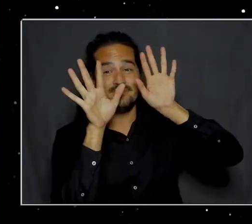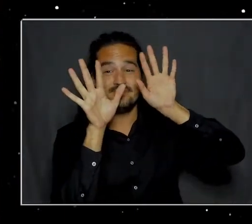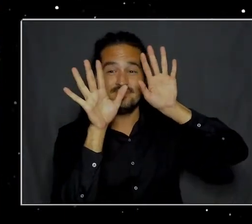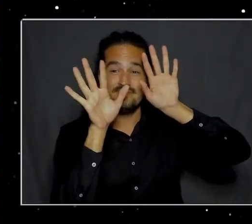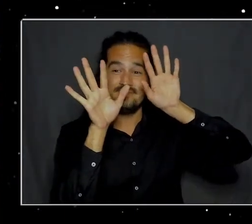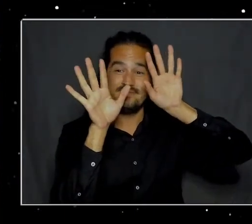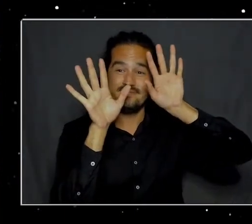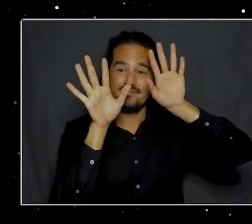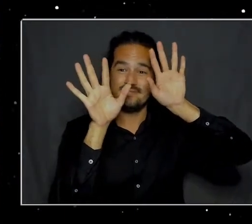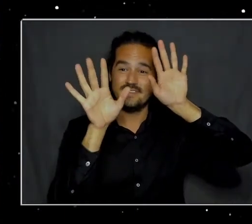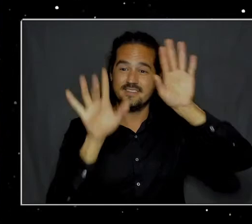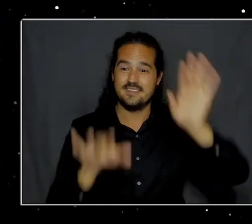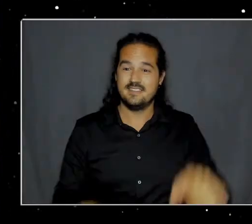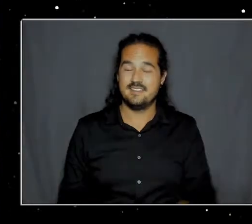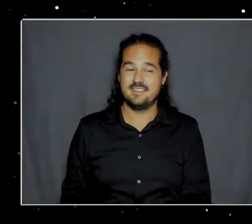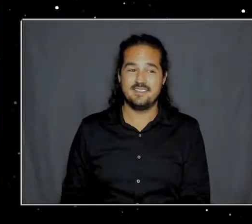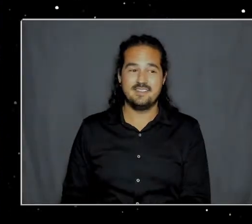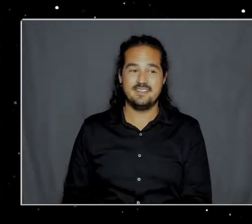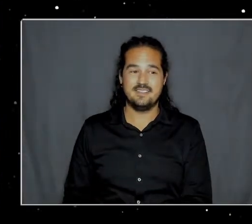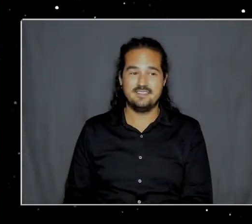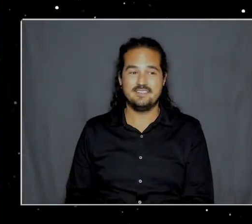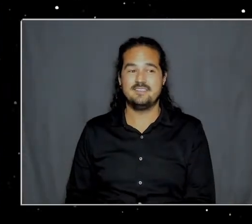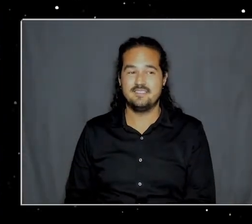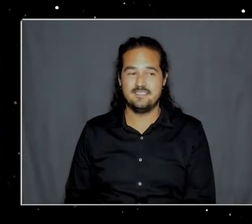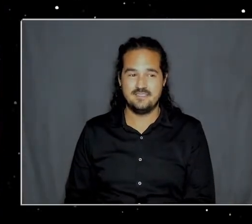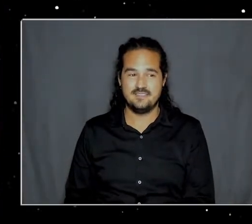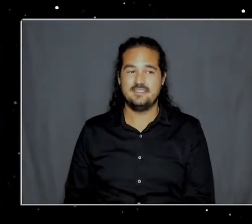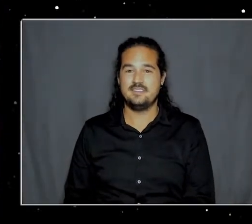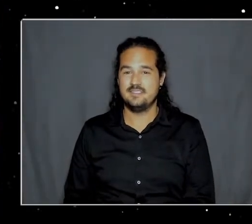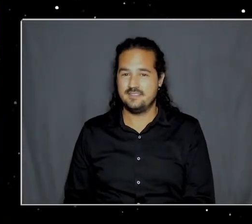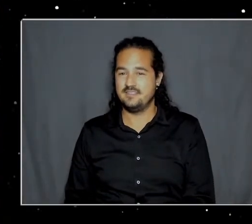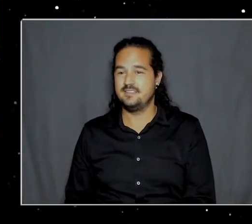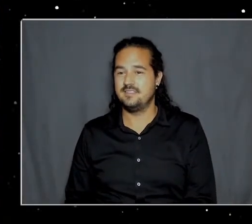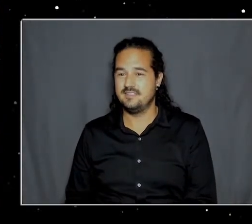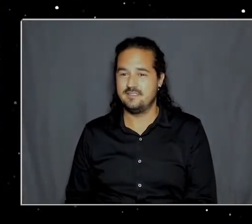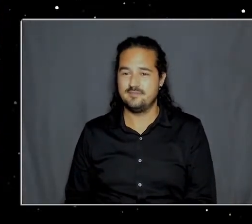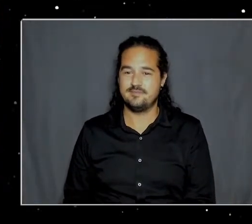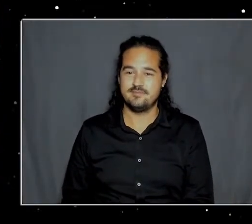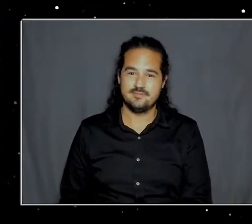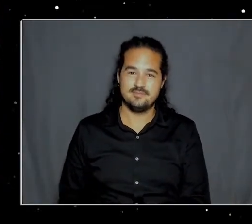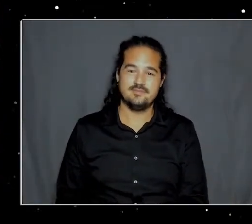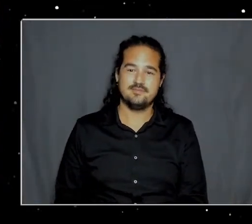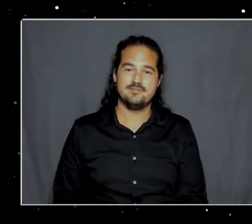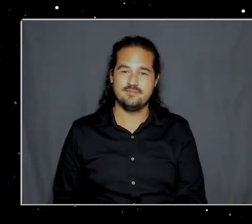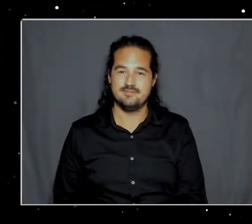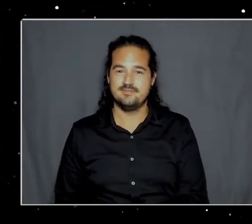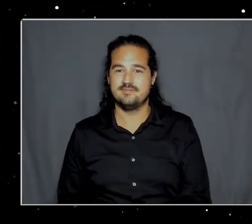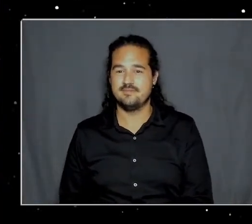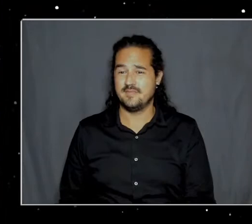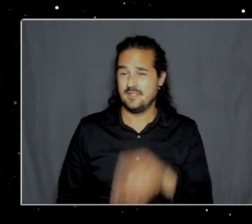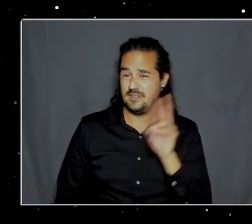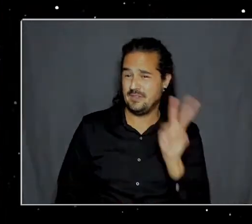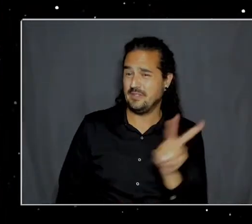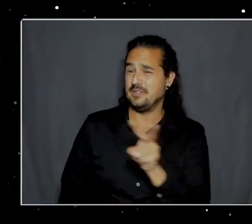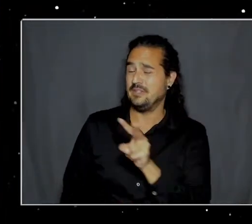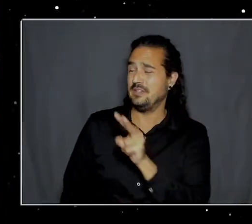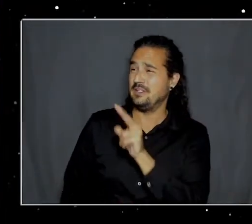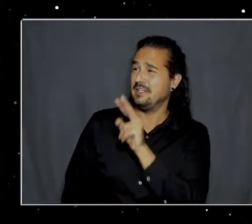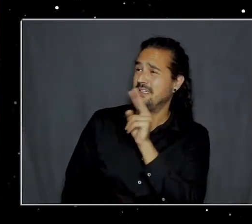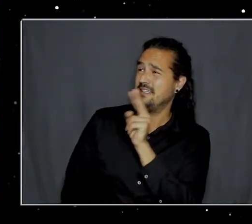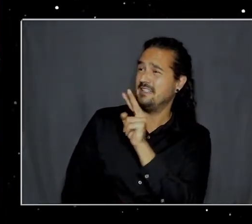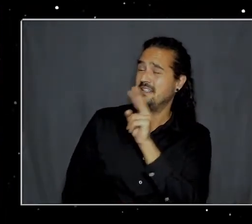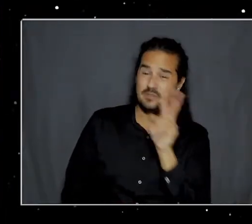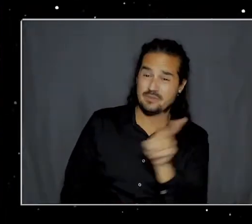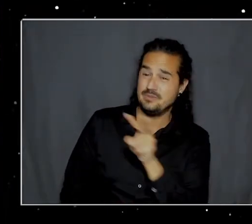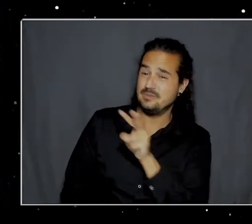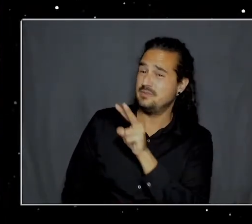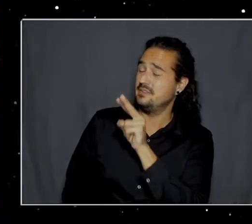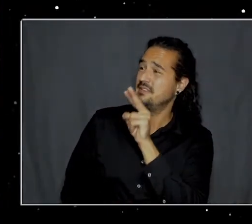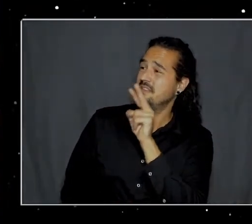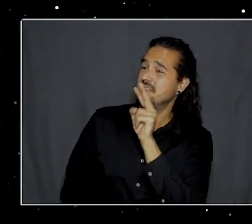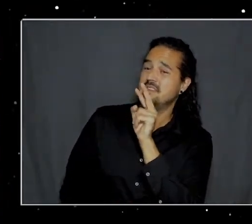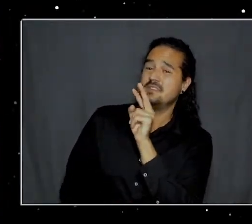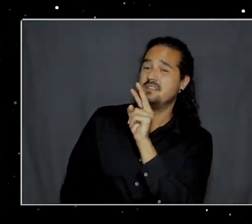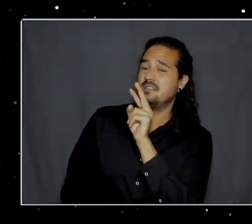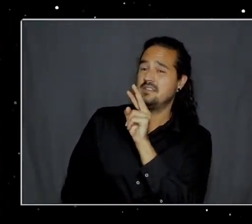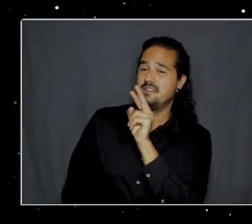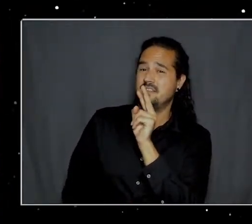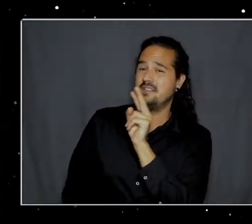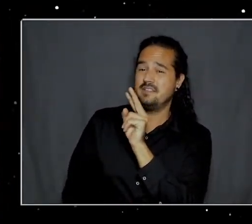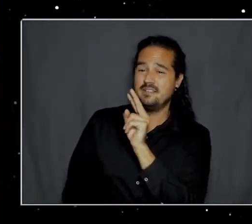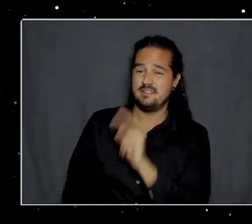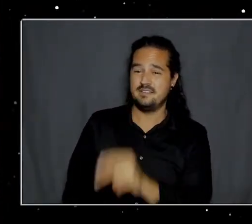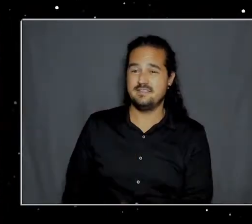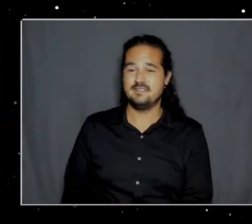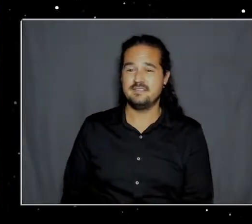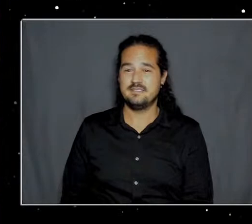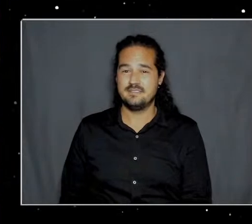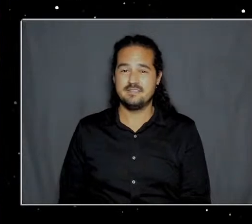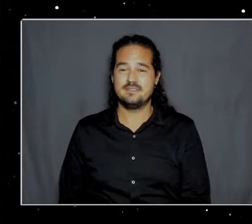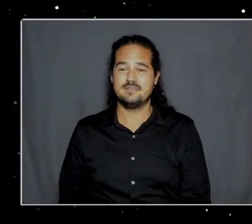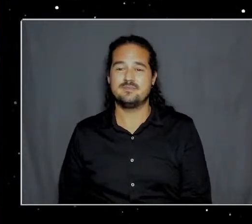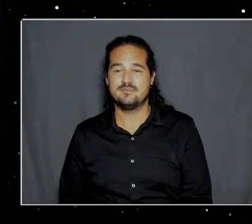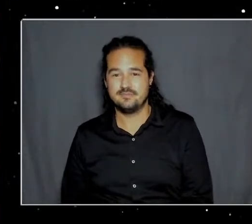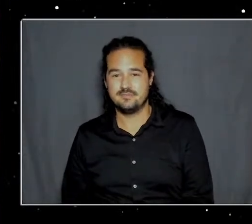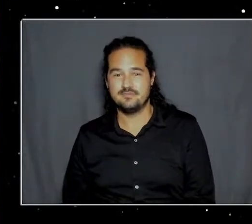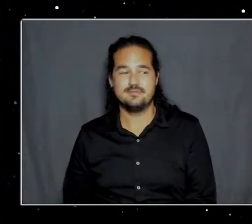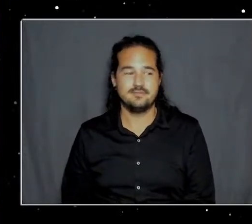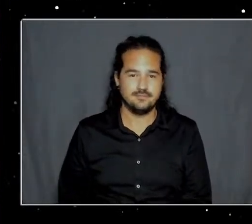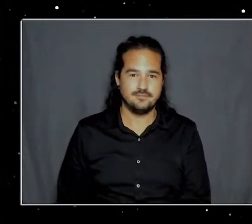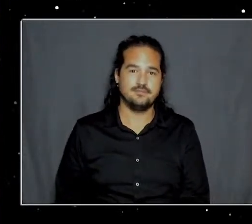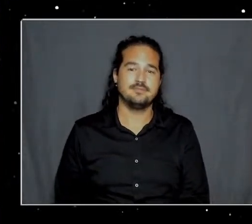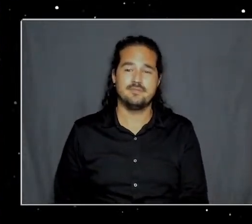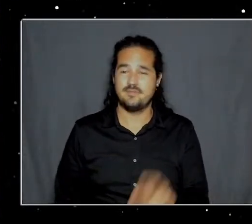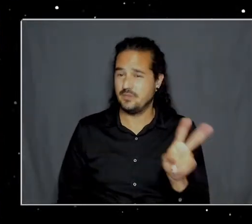EYES